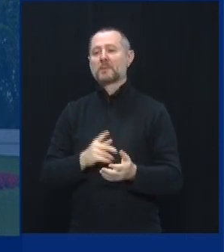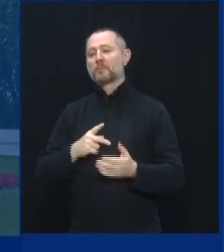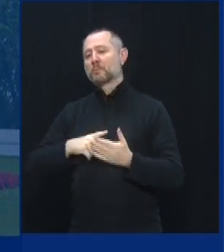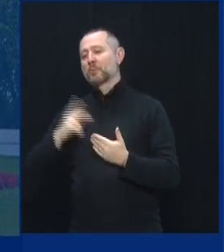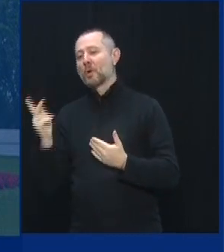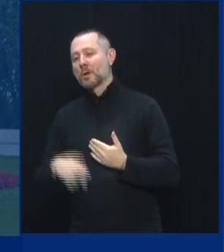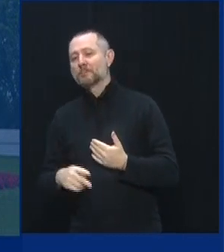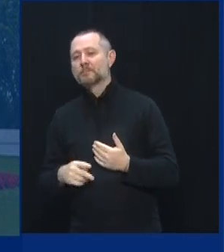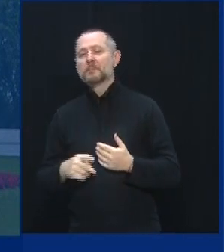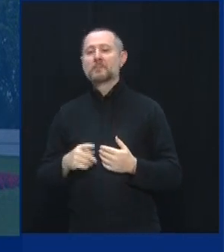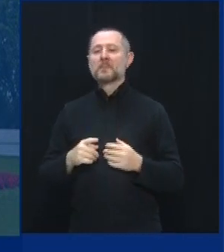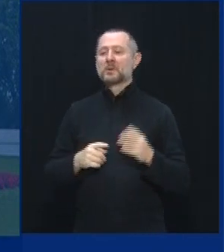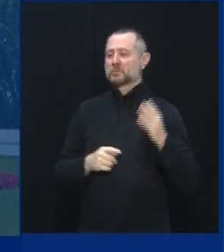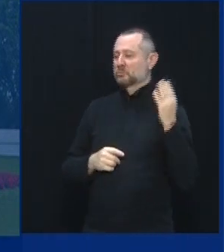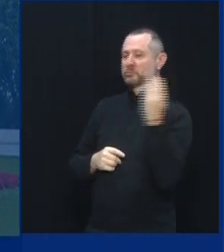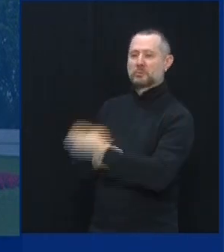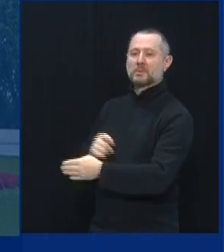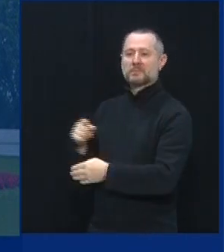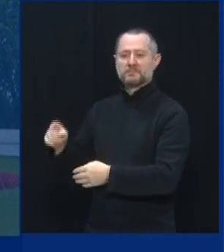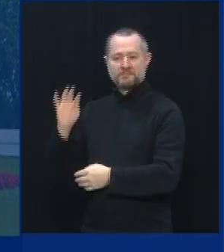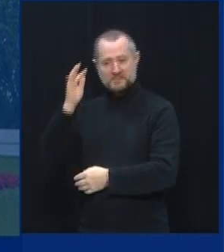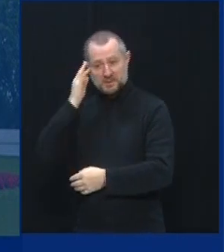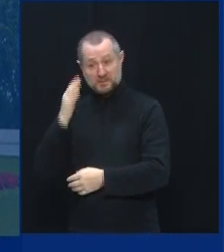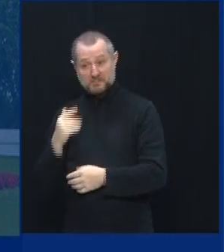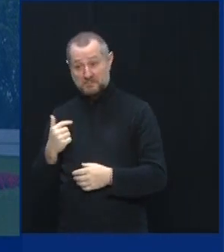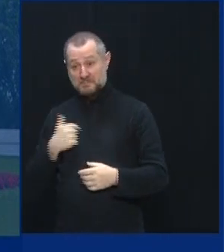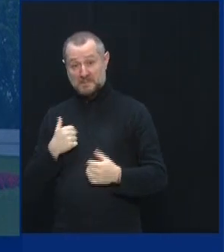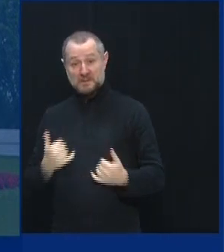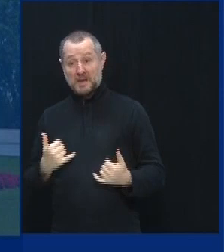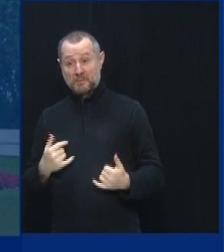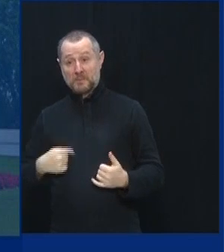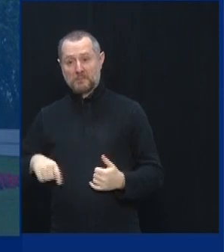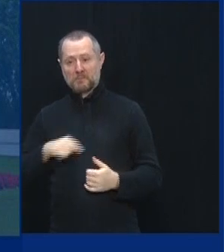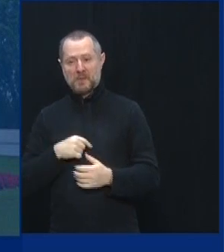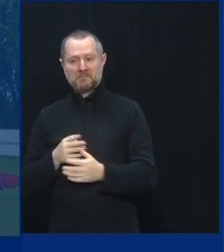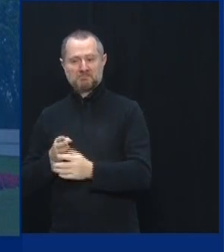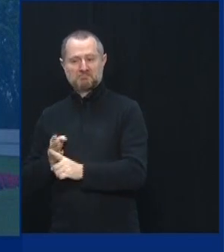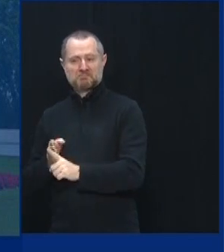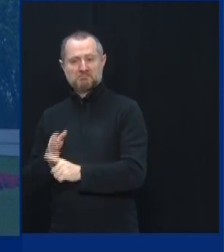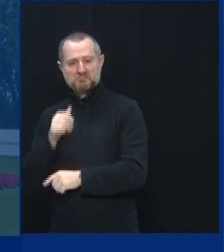THE FEDERAL GOVERNMENT IS ALSO STARTING A PHARMACY PROGRAM DIRECT FROM THE FEDERAL